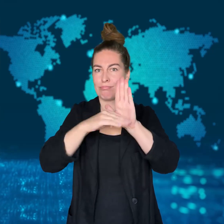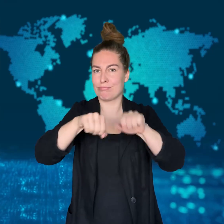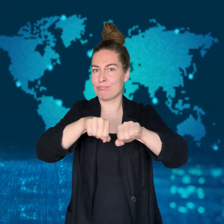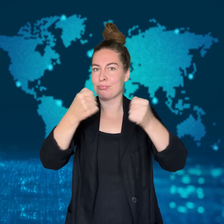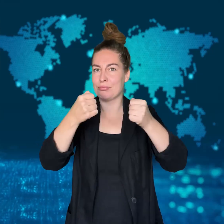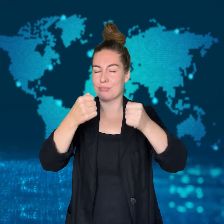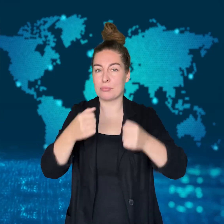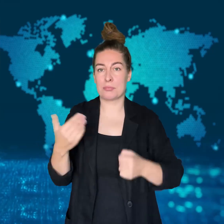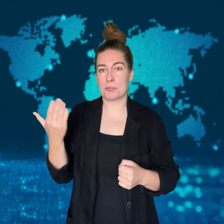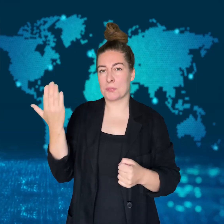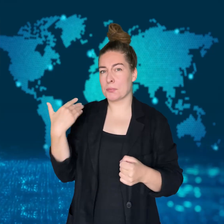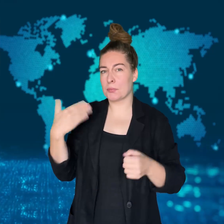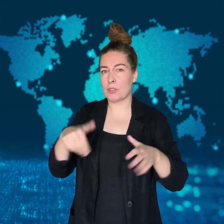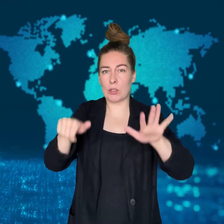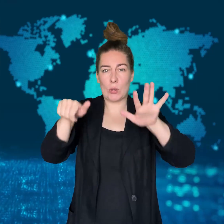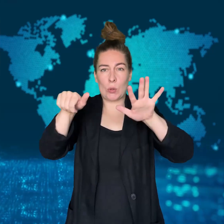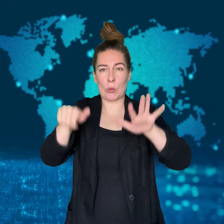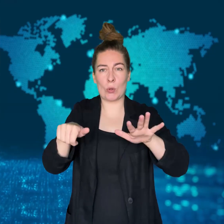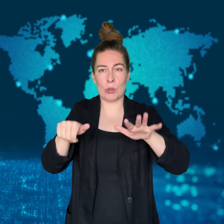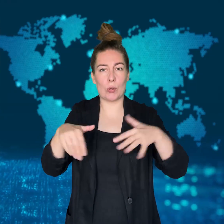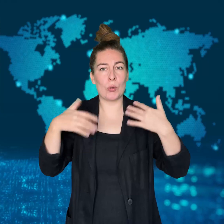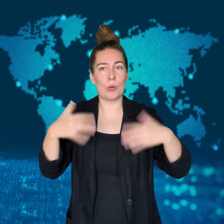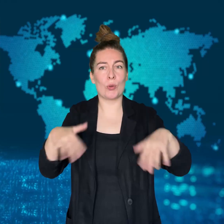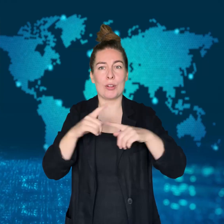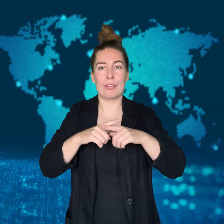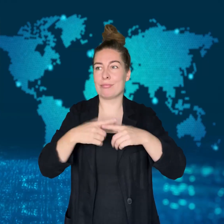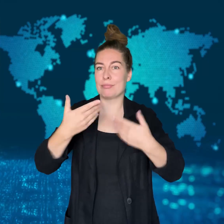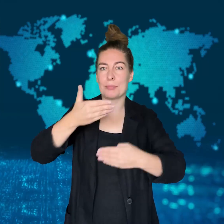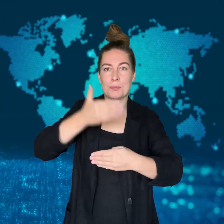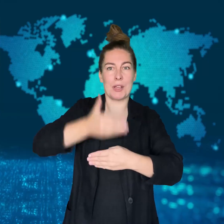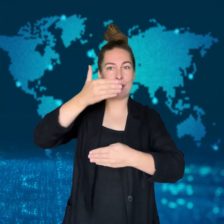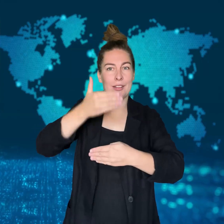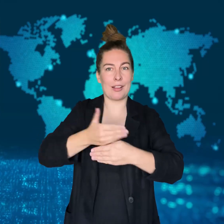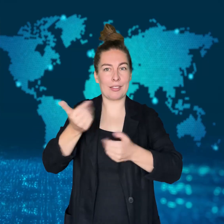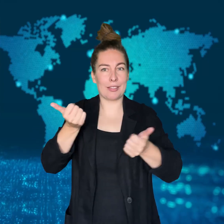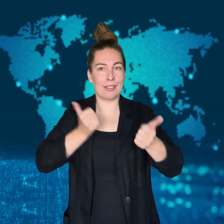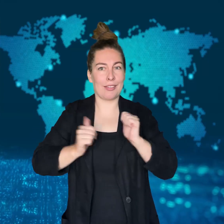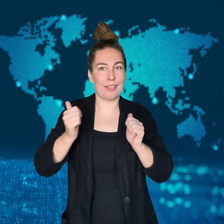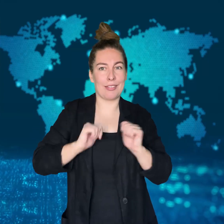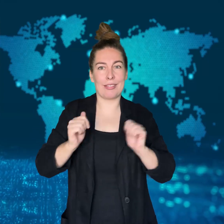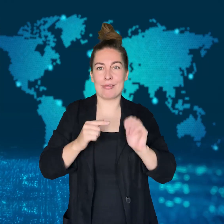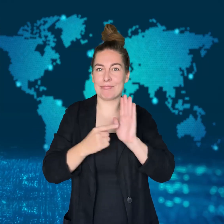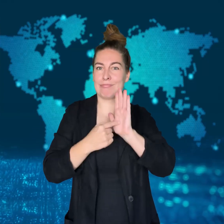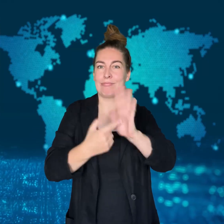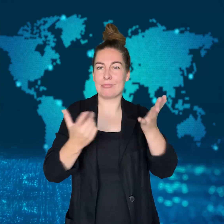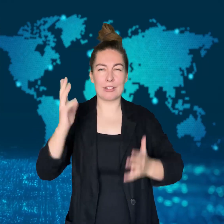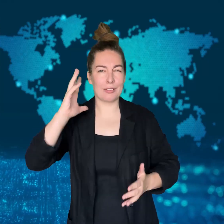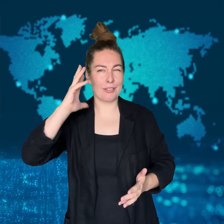Vega may have to pay a fine.